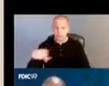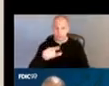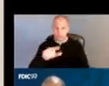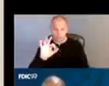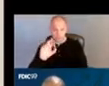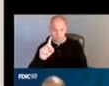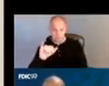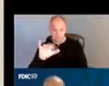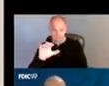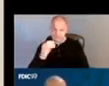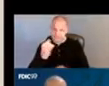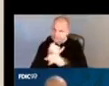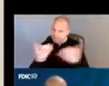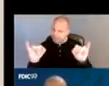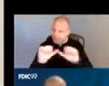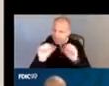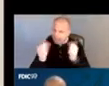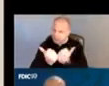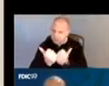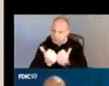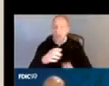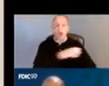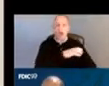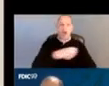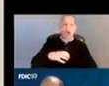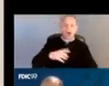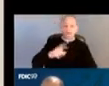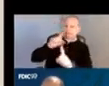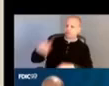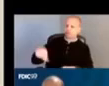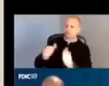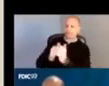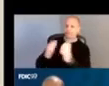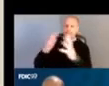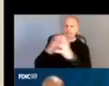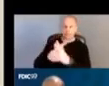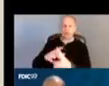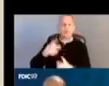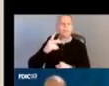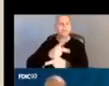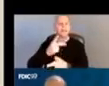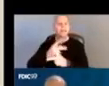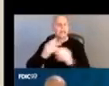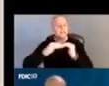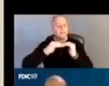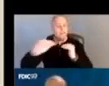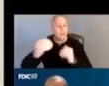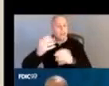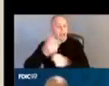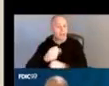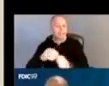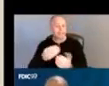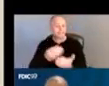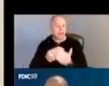agency created by Congress to maintain stability and confidence in the system. We ensure your